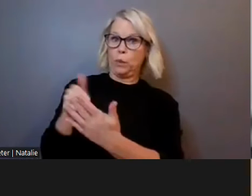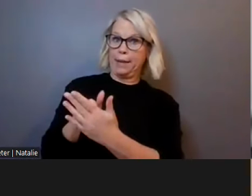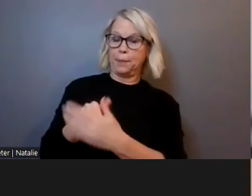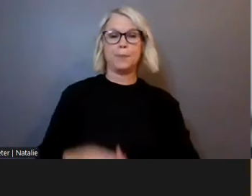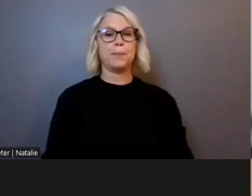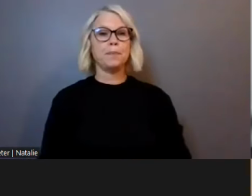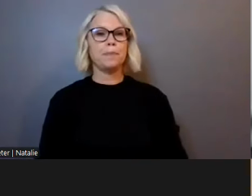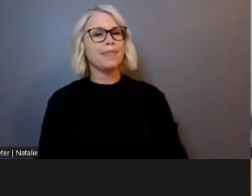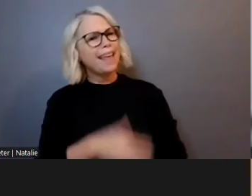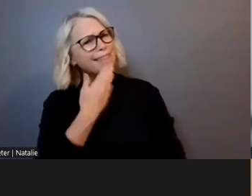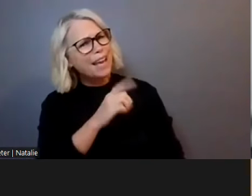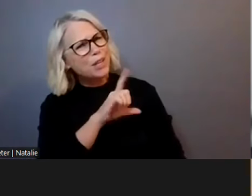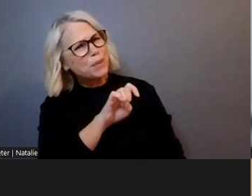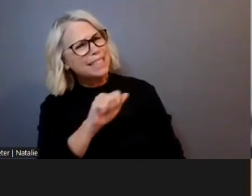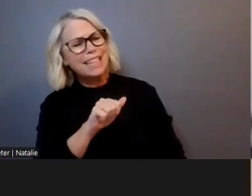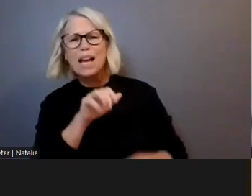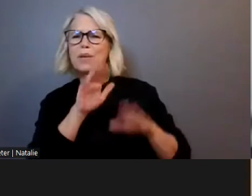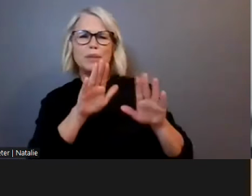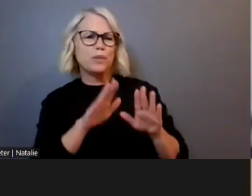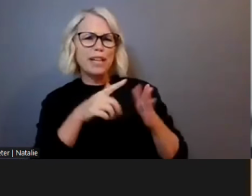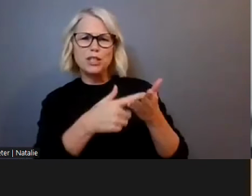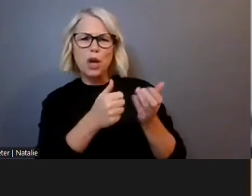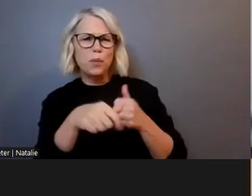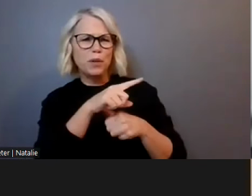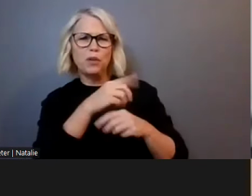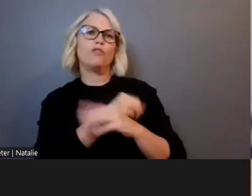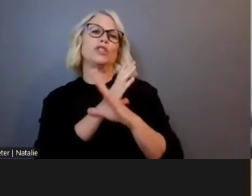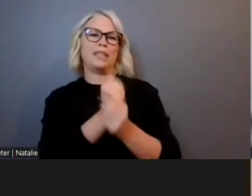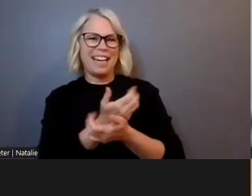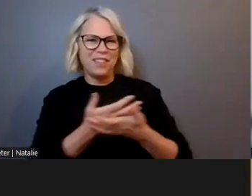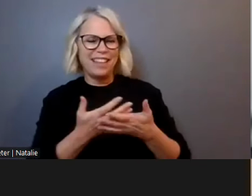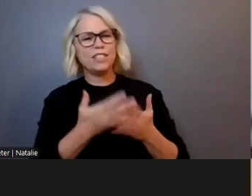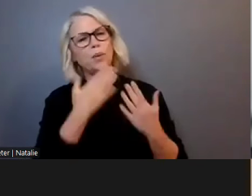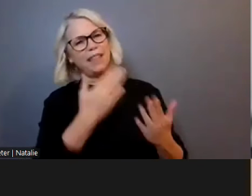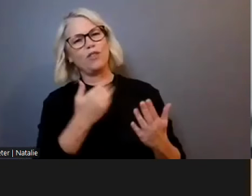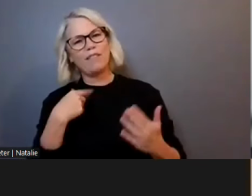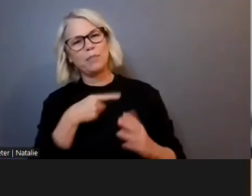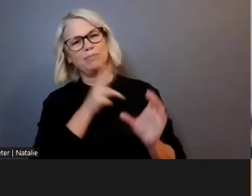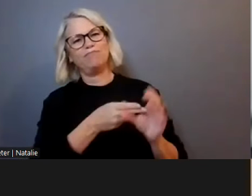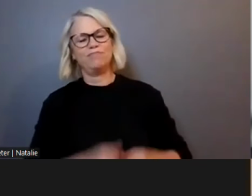It was so great to talk to you. Thank you for having me.